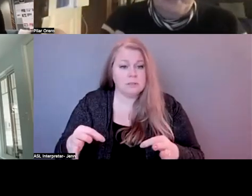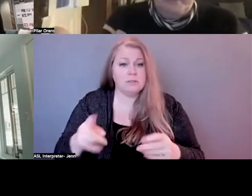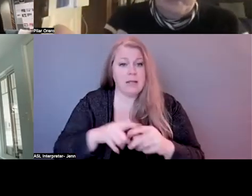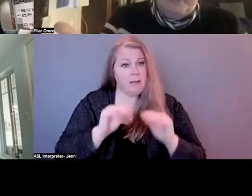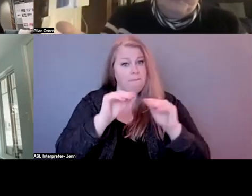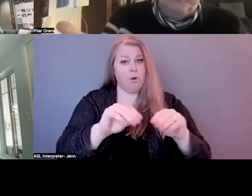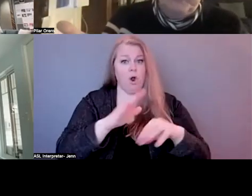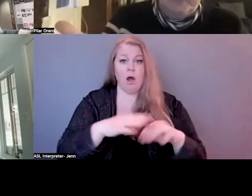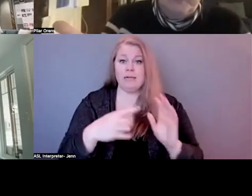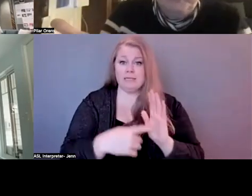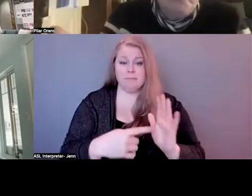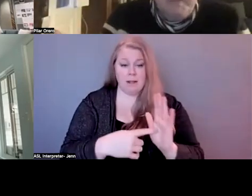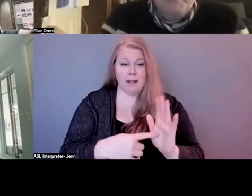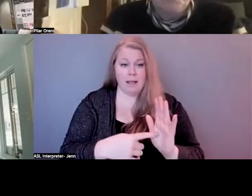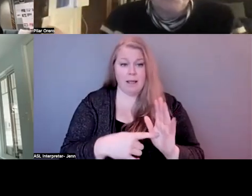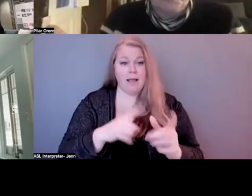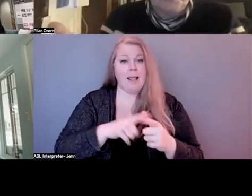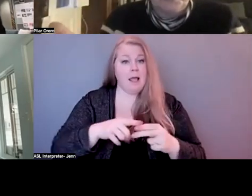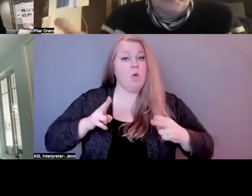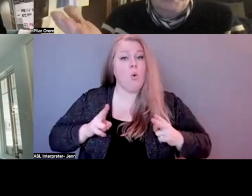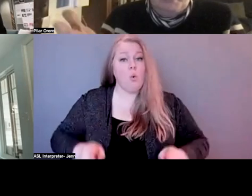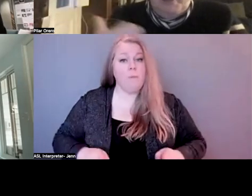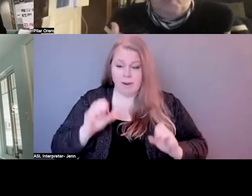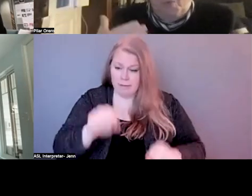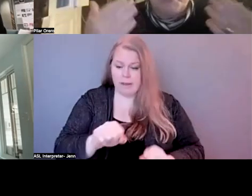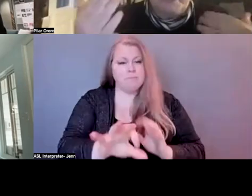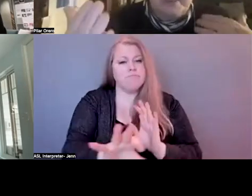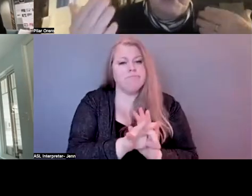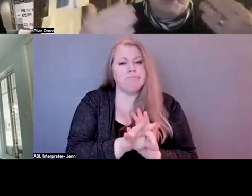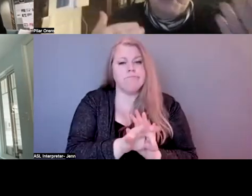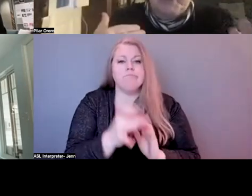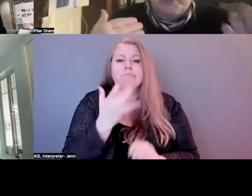And then the human would choose what type of captions.